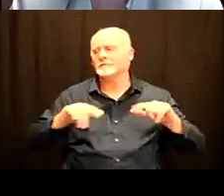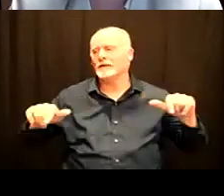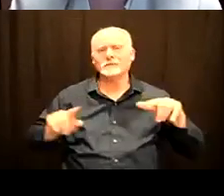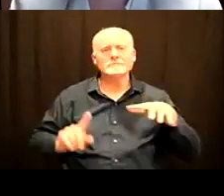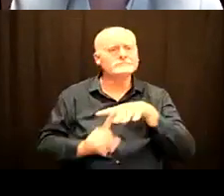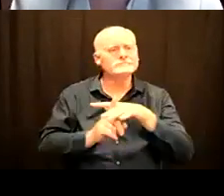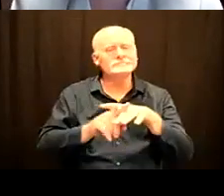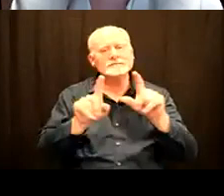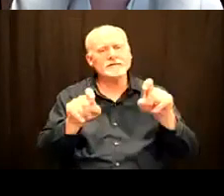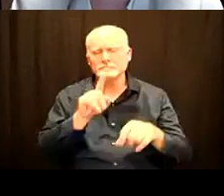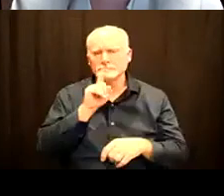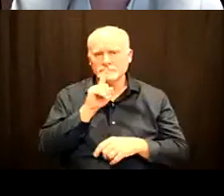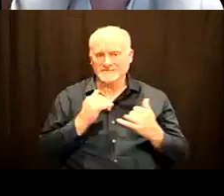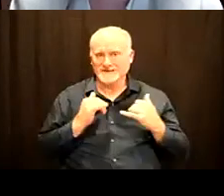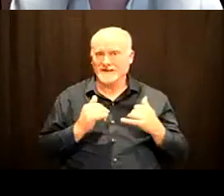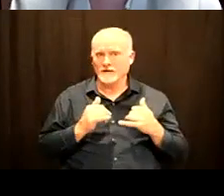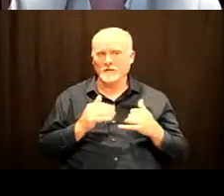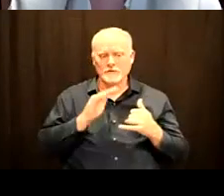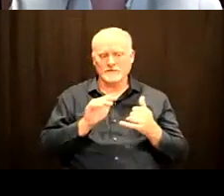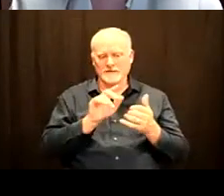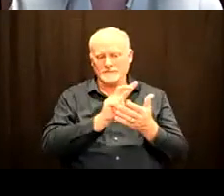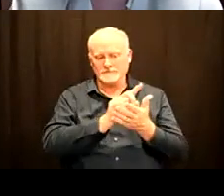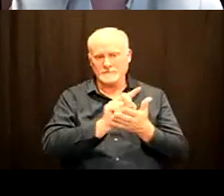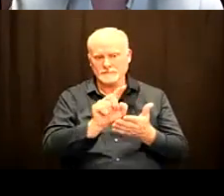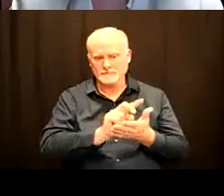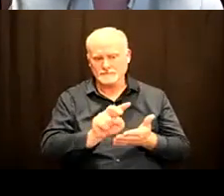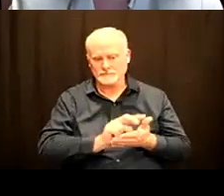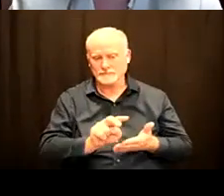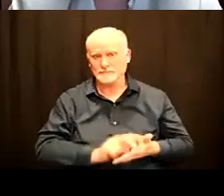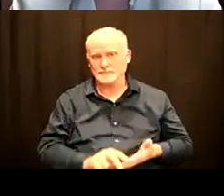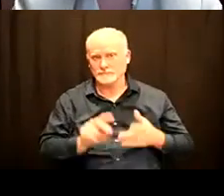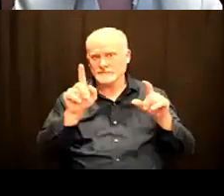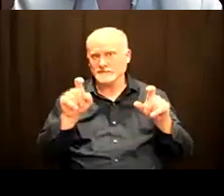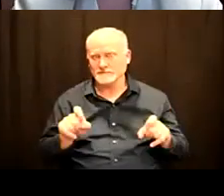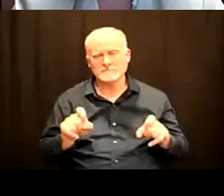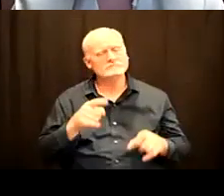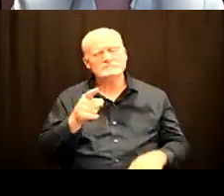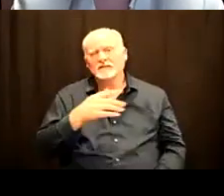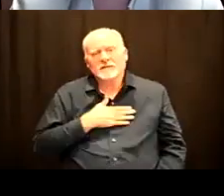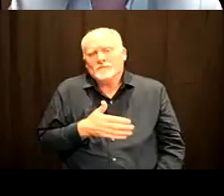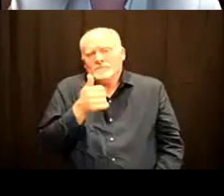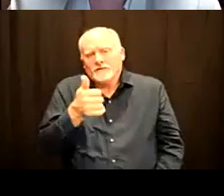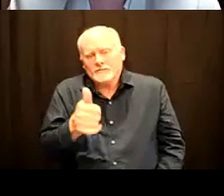and it's offered to employees every other week it's completely voluntary but we encourage uab